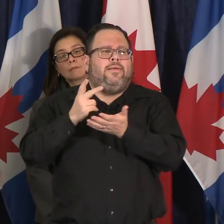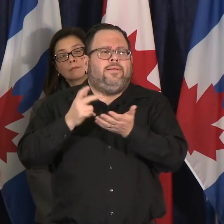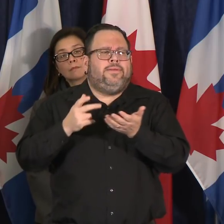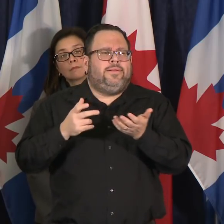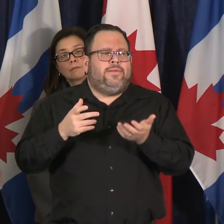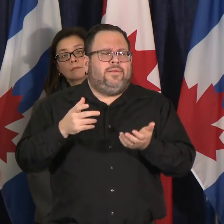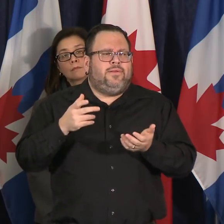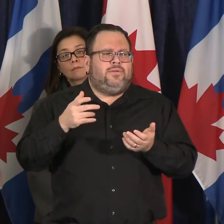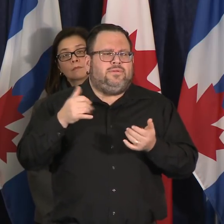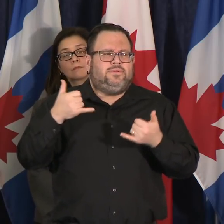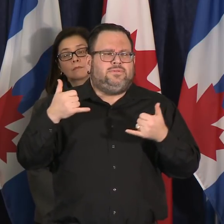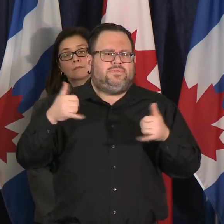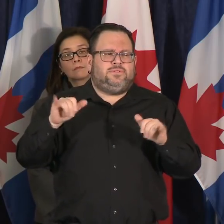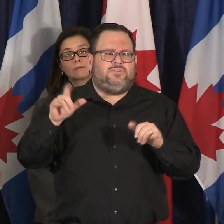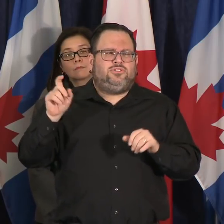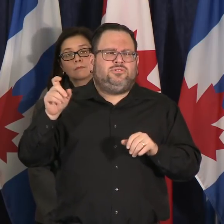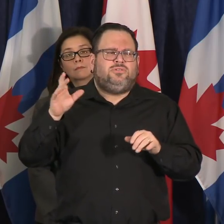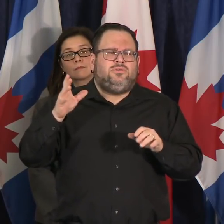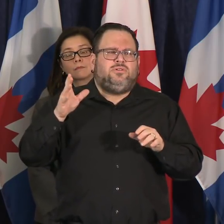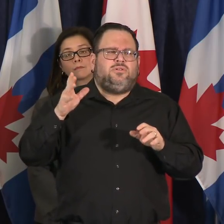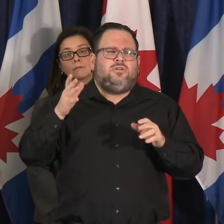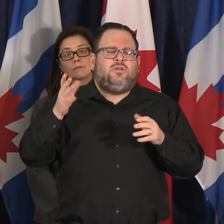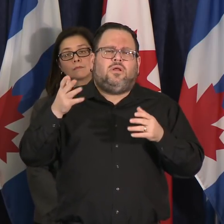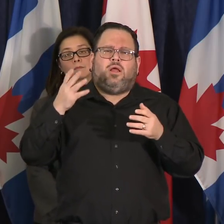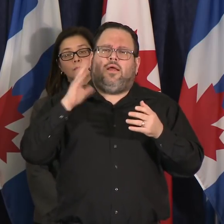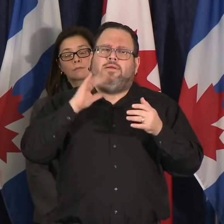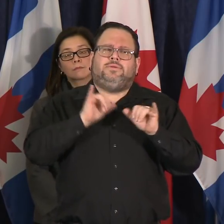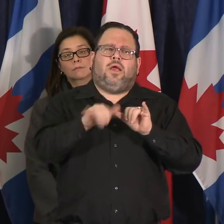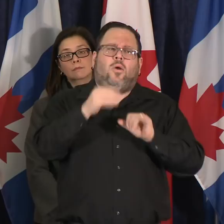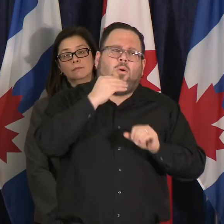their homes so you know it's it's a loss of revenue obviously but should you be